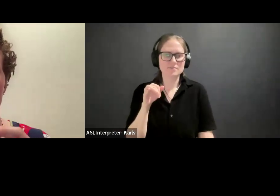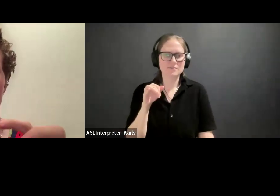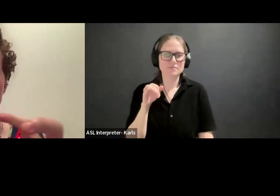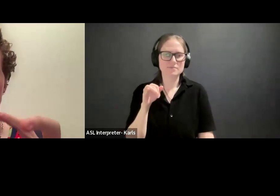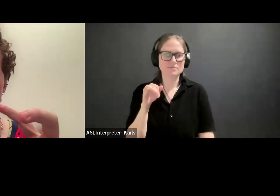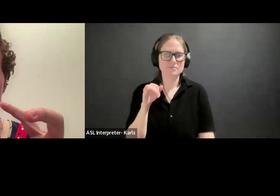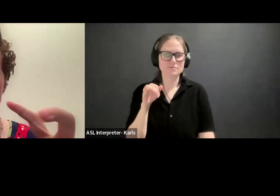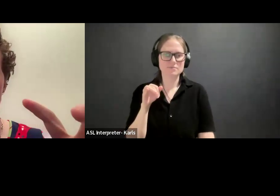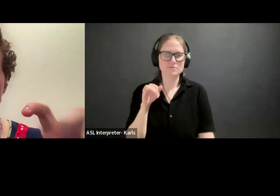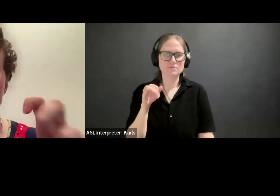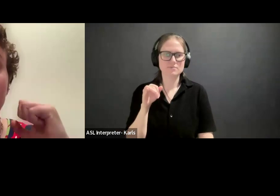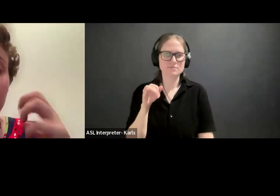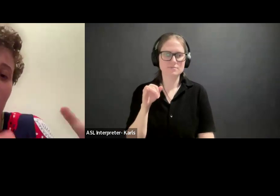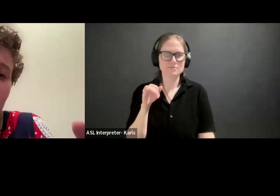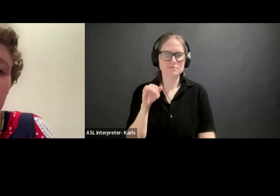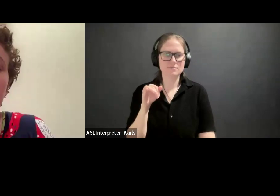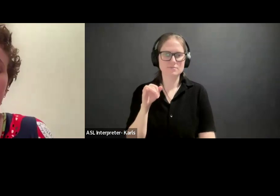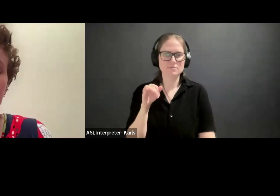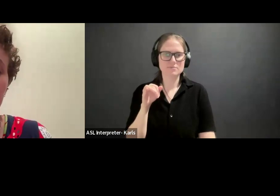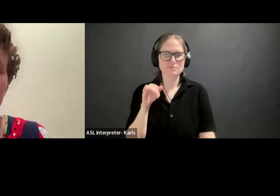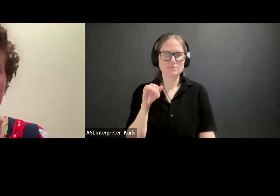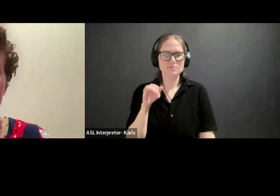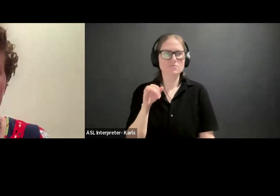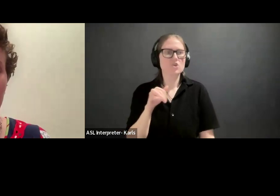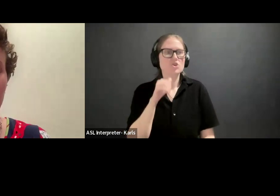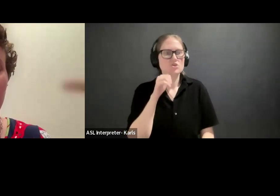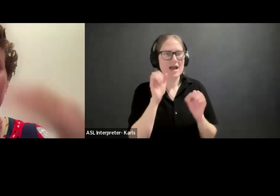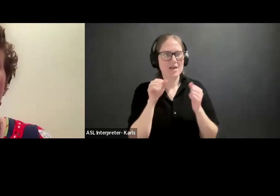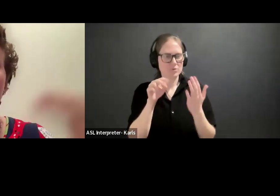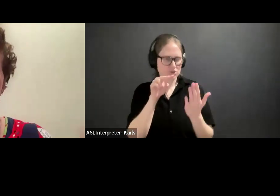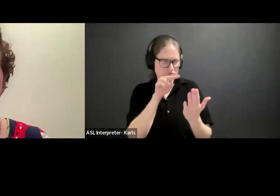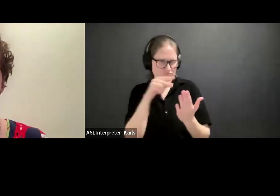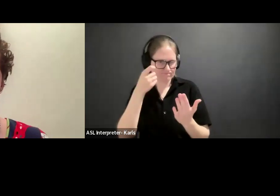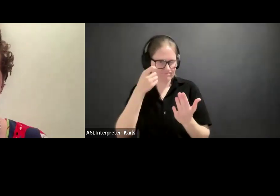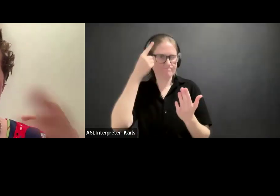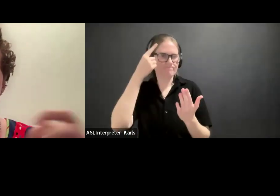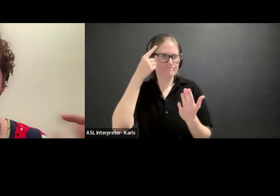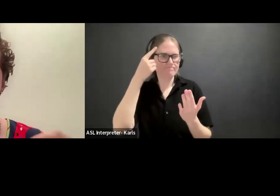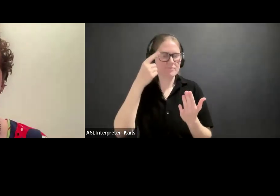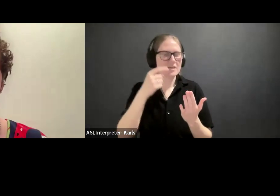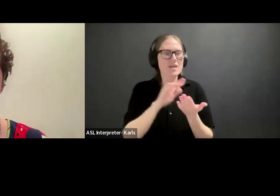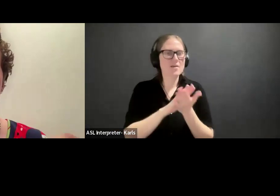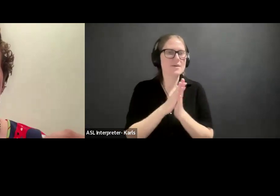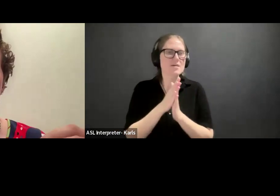you know, it's uninterpretable, what you see. It kind of eventually becomes uninterpretable and unreadable.